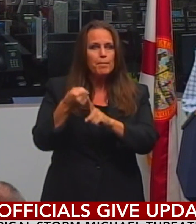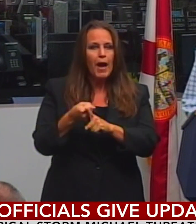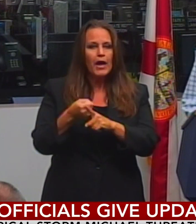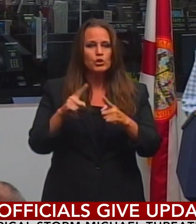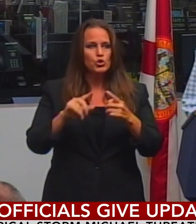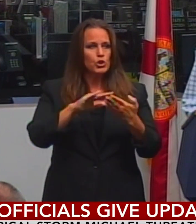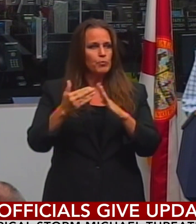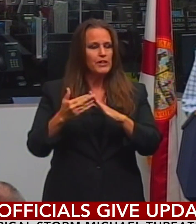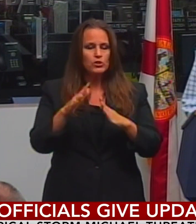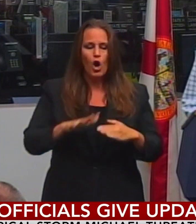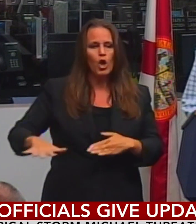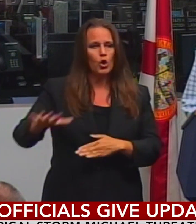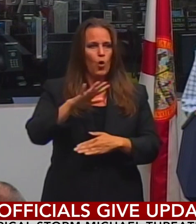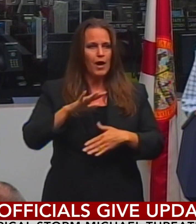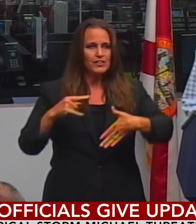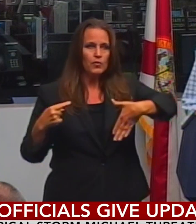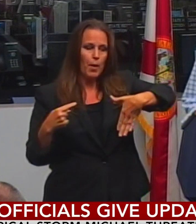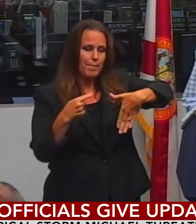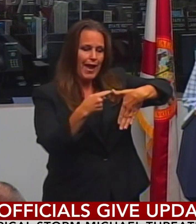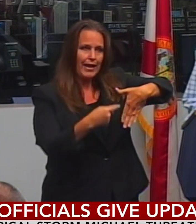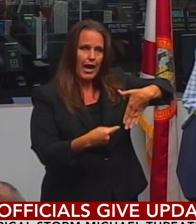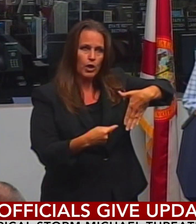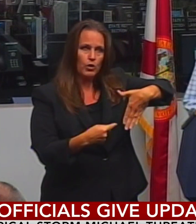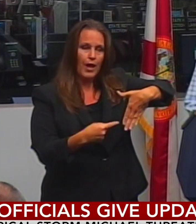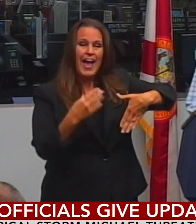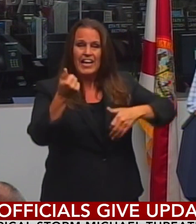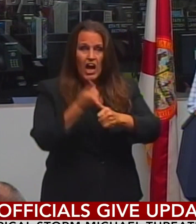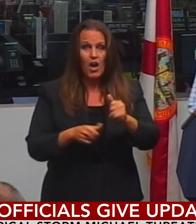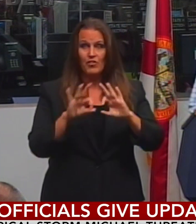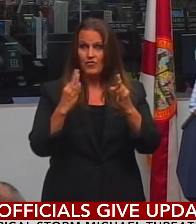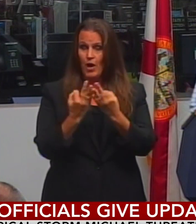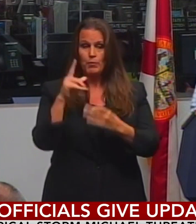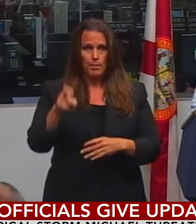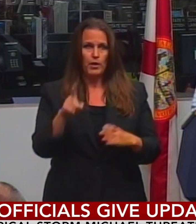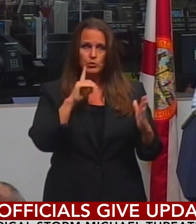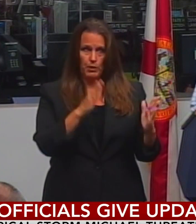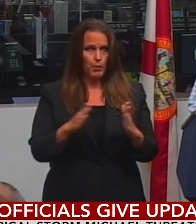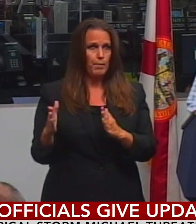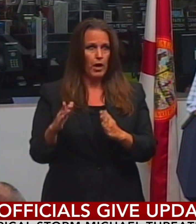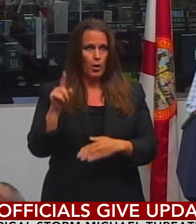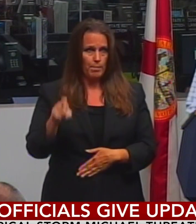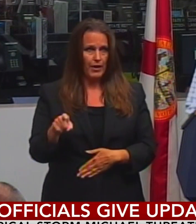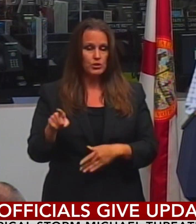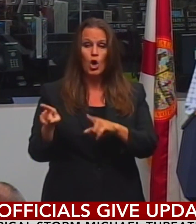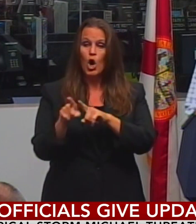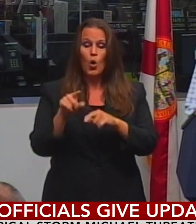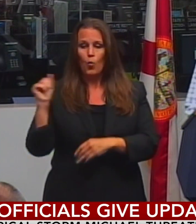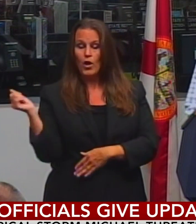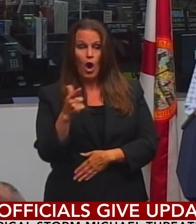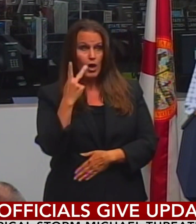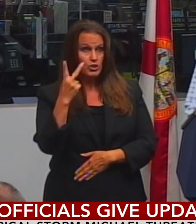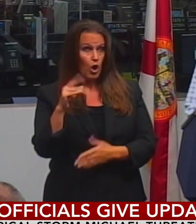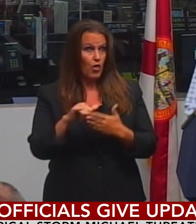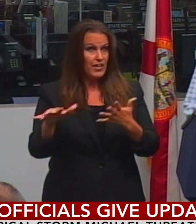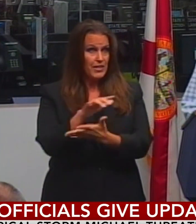THIS STORM HAS THE POTENTIAL TO BRING DEVASTATING IMPACTS TO COMMUNITIES ACROSS THE